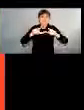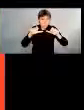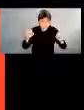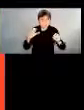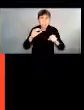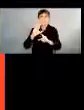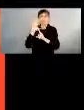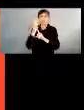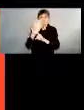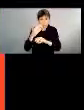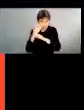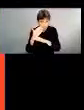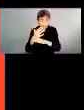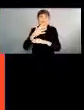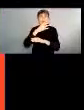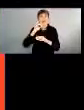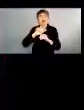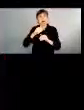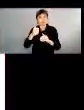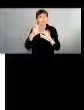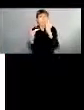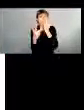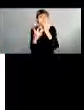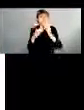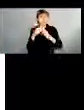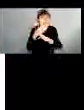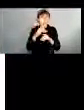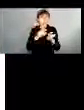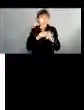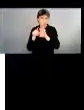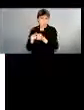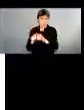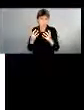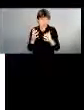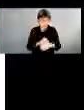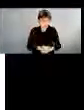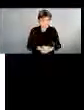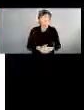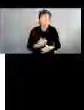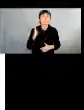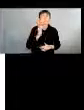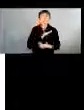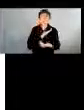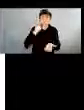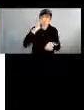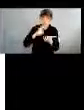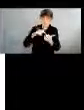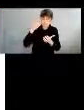to name a few. In recognition of this, we will work one-on-one